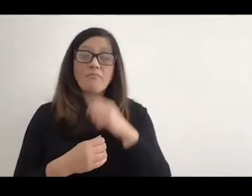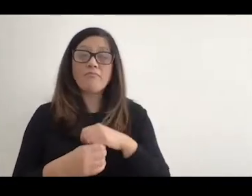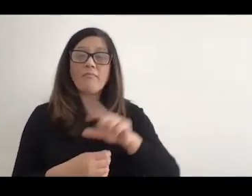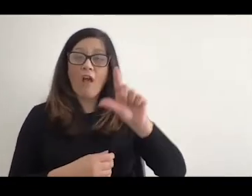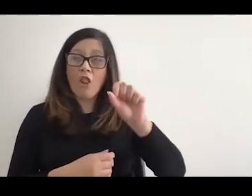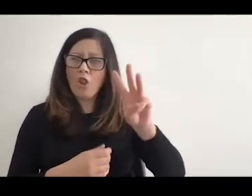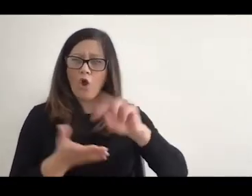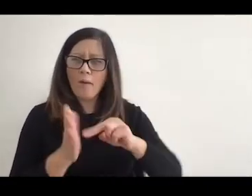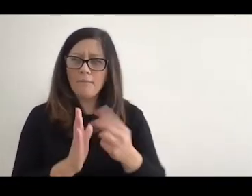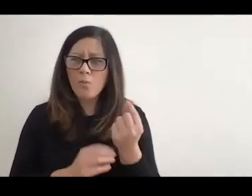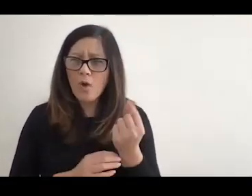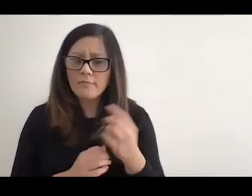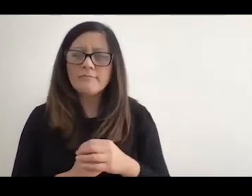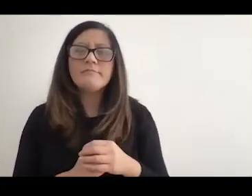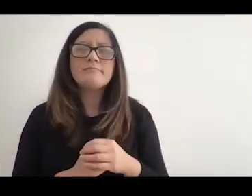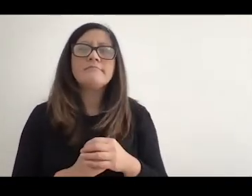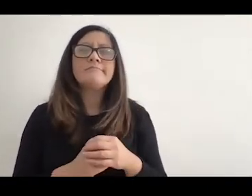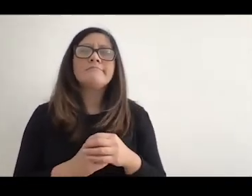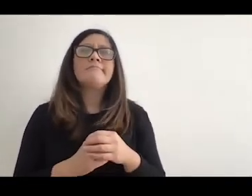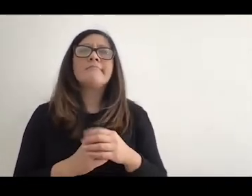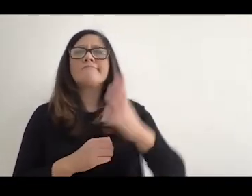that people didn't want people that